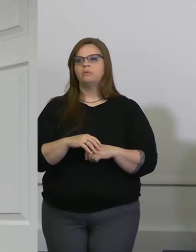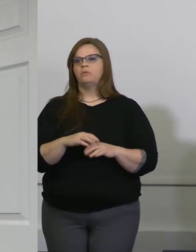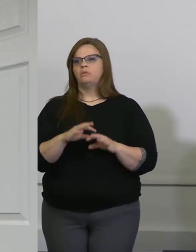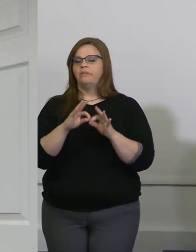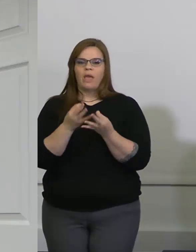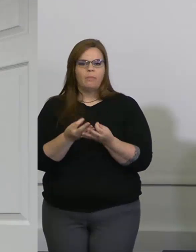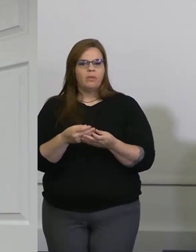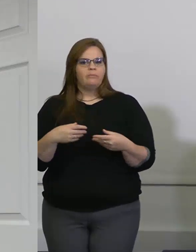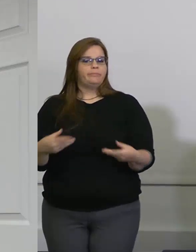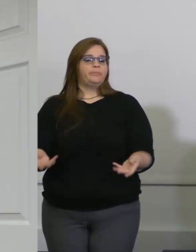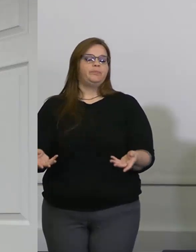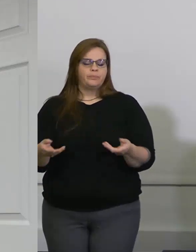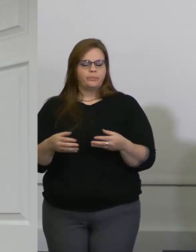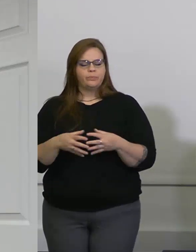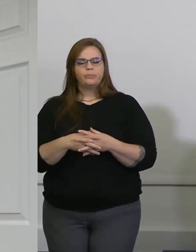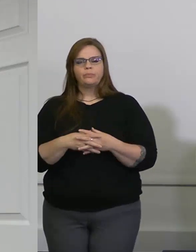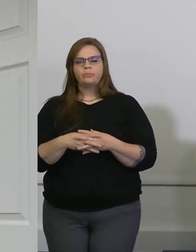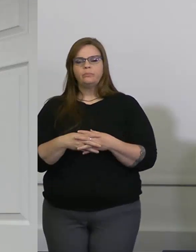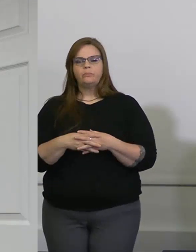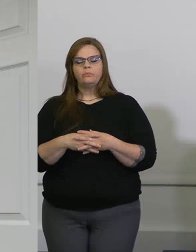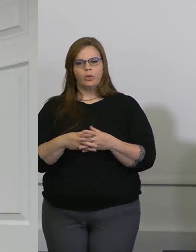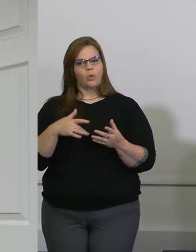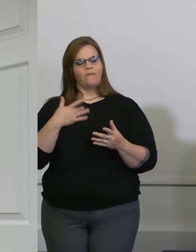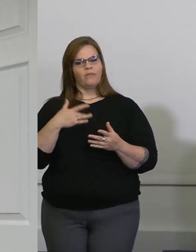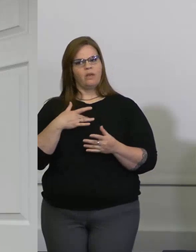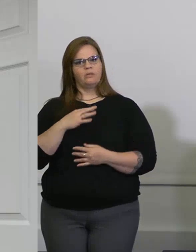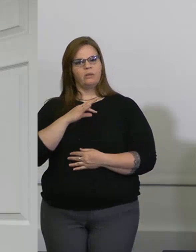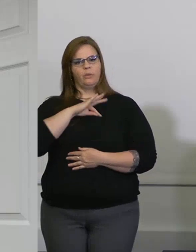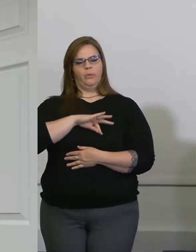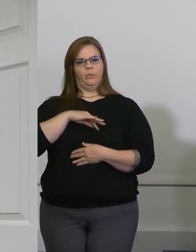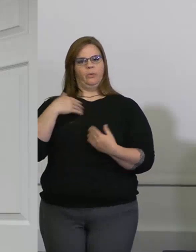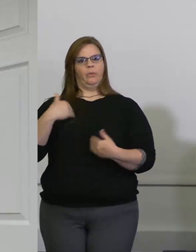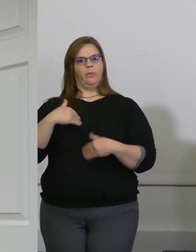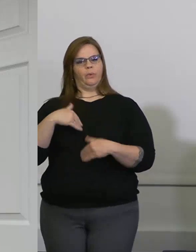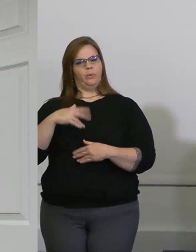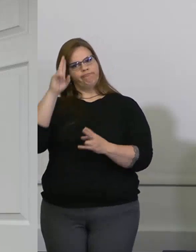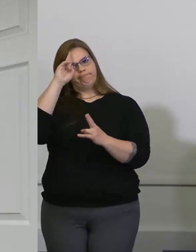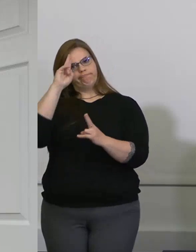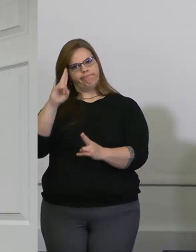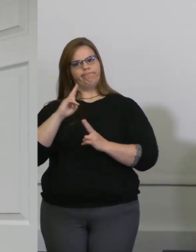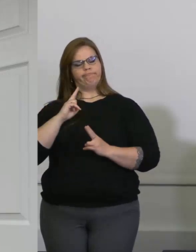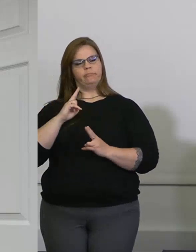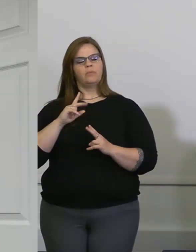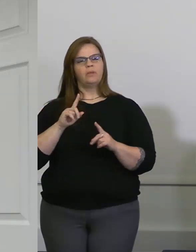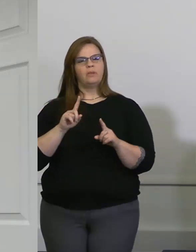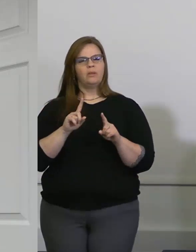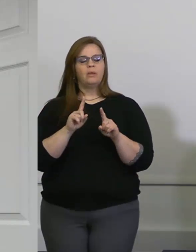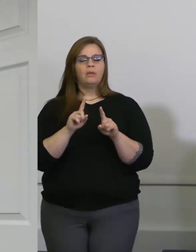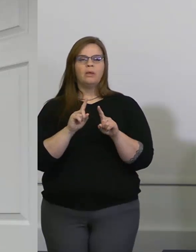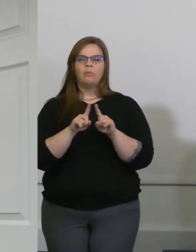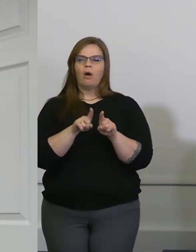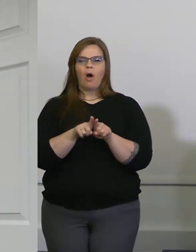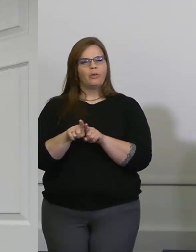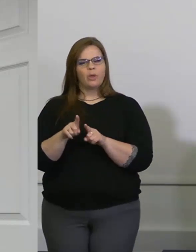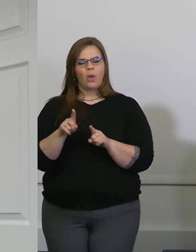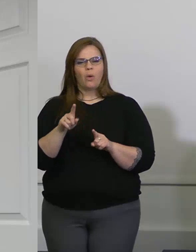And so it's a it's a real privilege. But also it's it's one of those things where I don't think you ever feel like you've quite got it right.